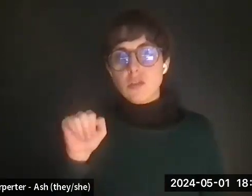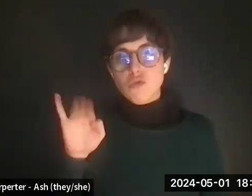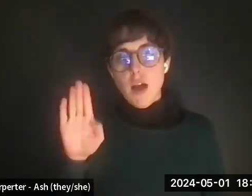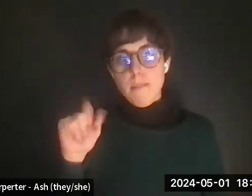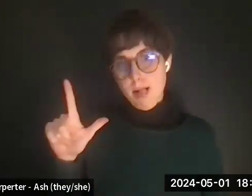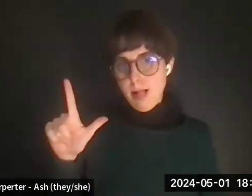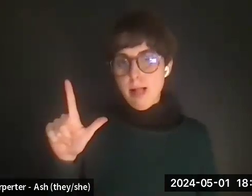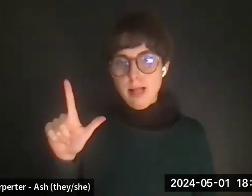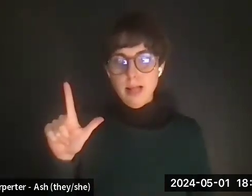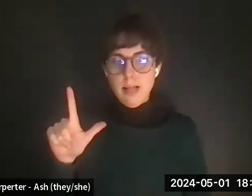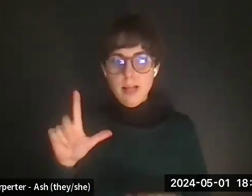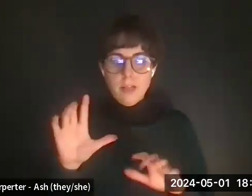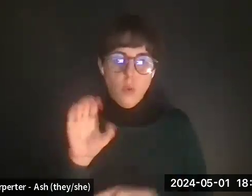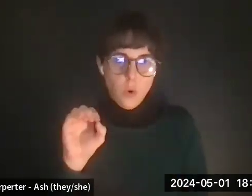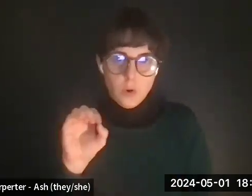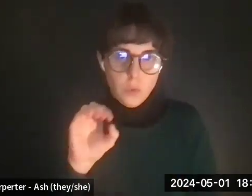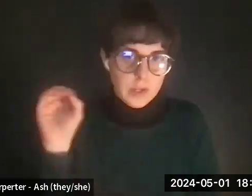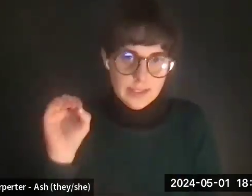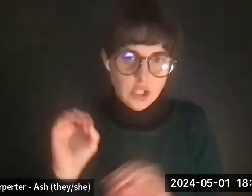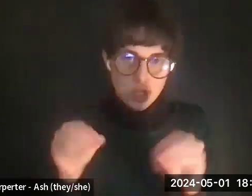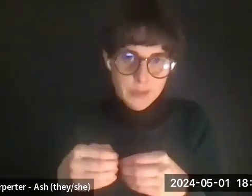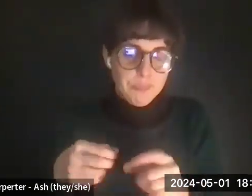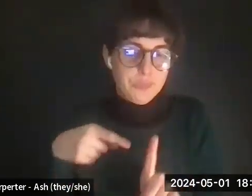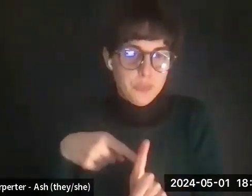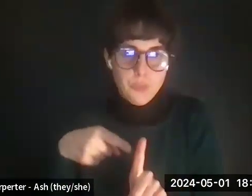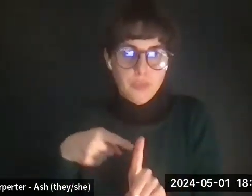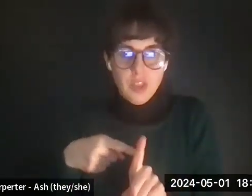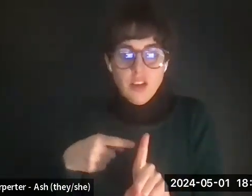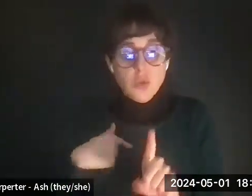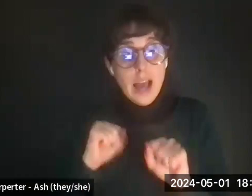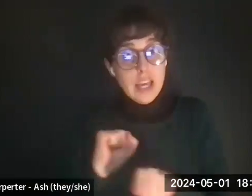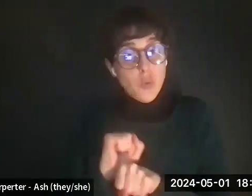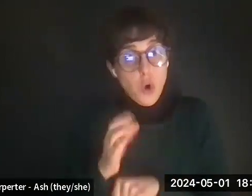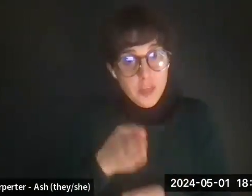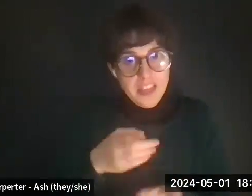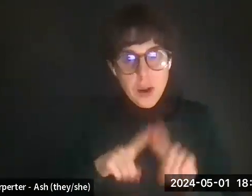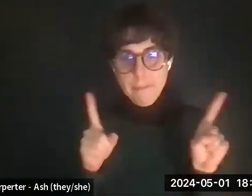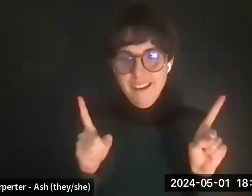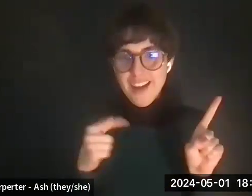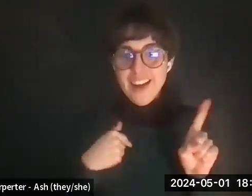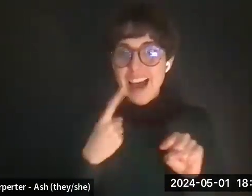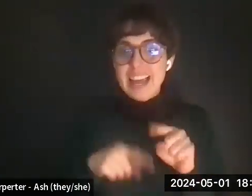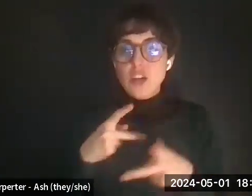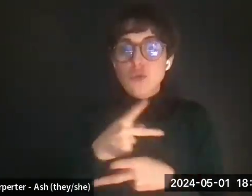after having, you know, 20 years experience as being an SUD counselor. So it's very frustrating